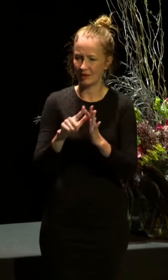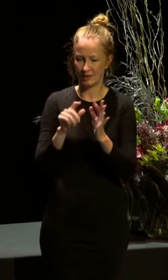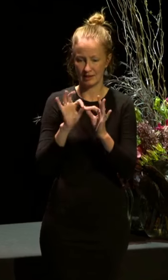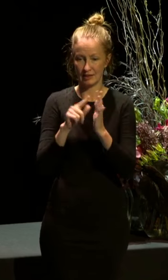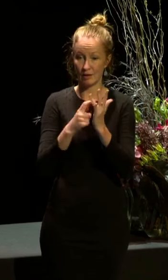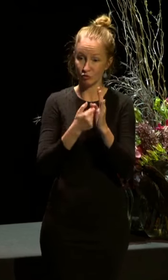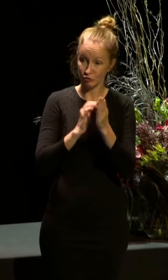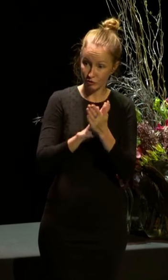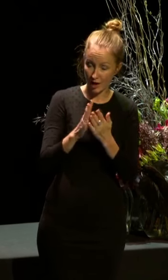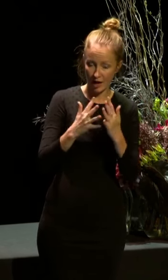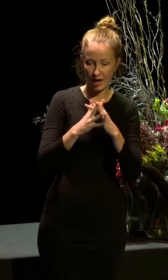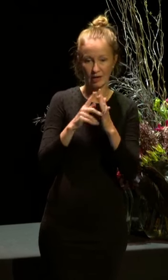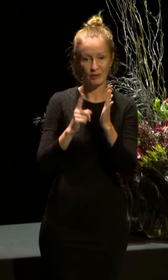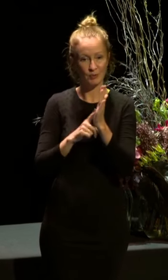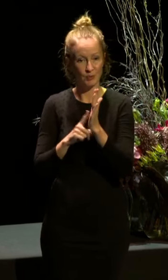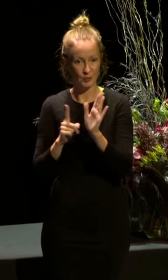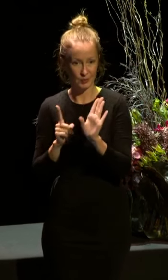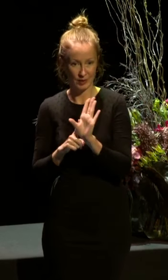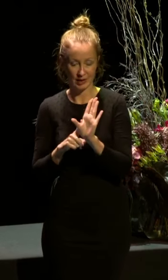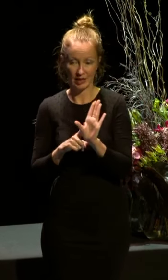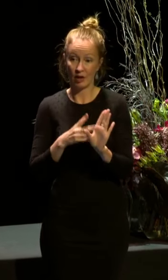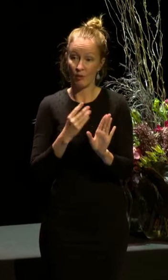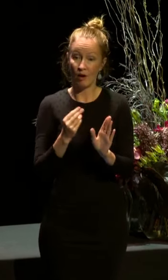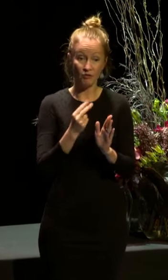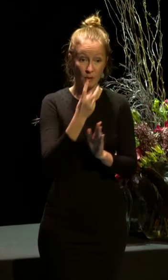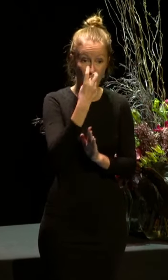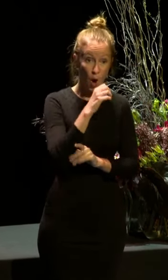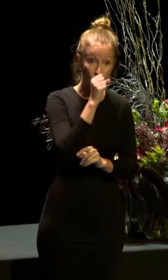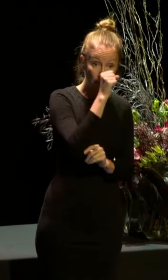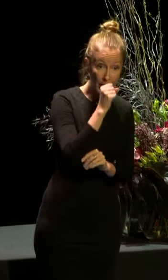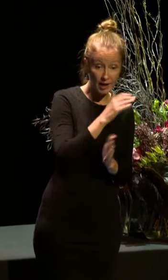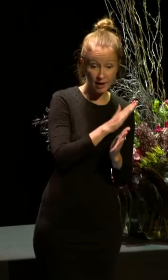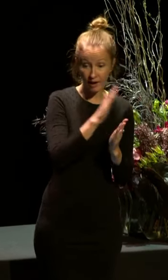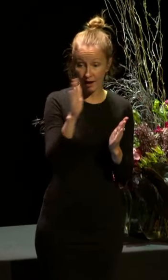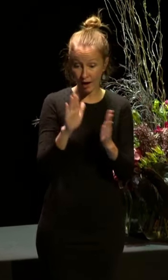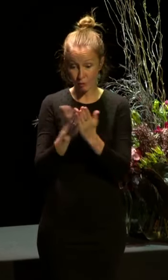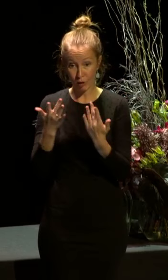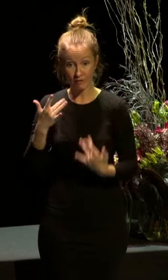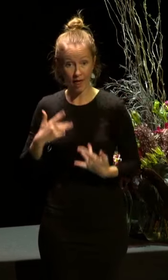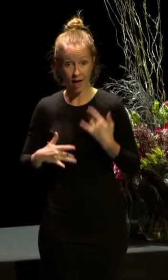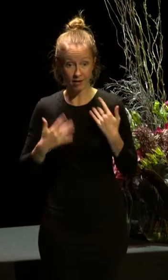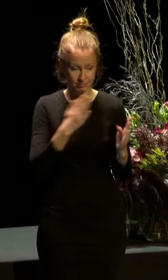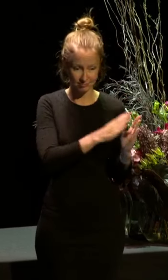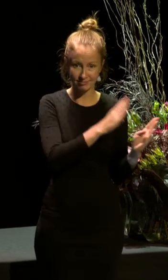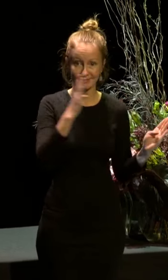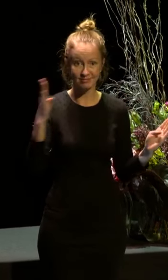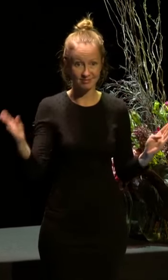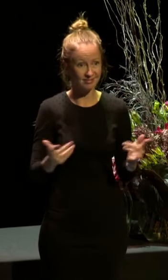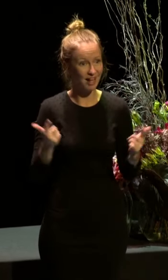Well, from Old Pig to Book Of Life, we've covered a lot of ground tonight!